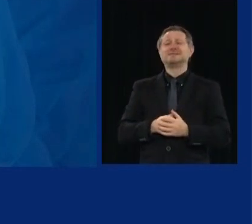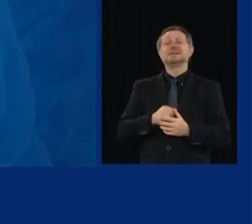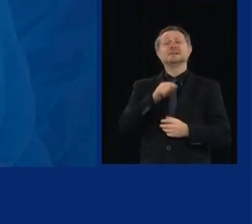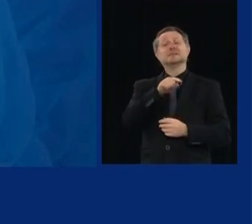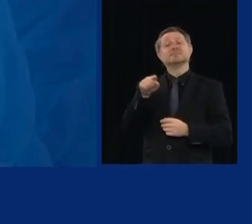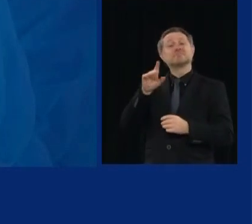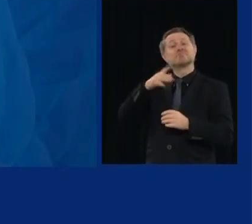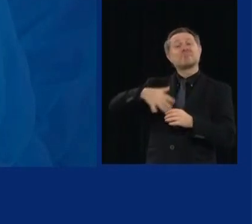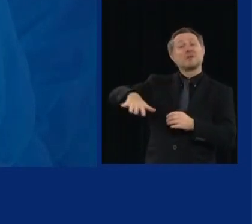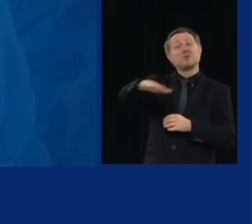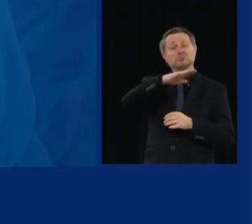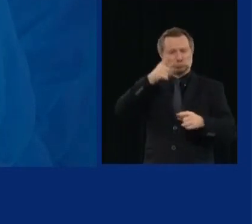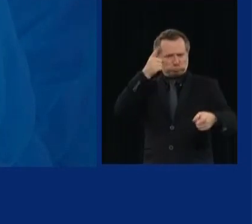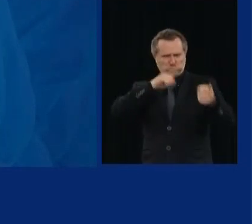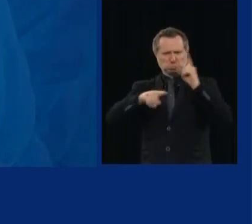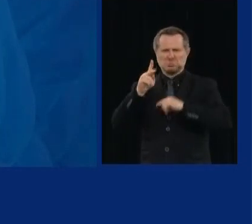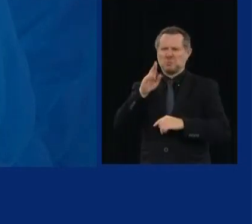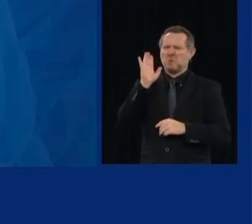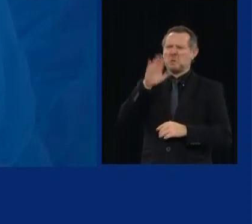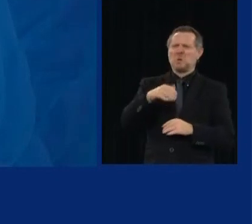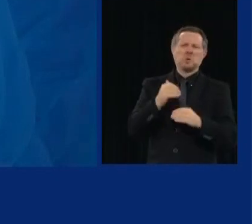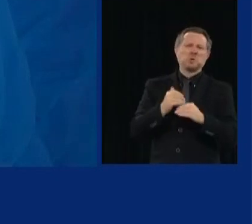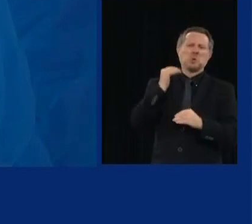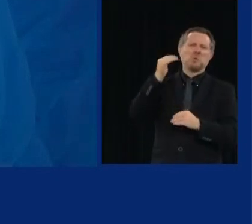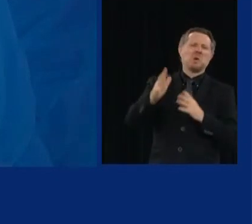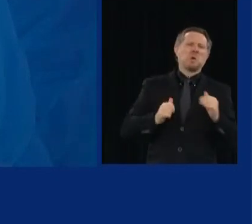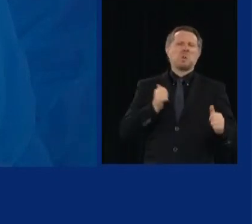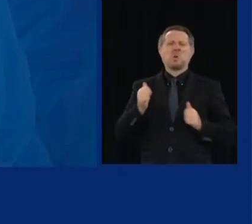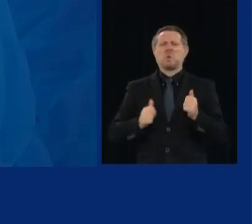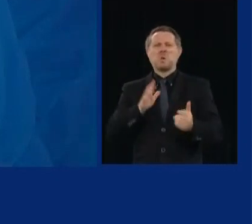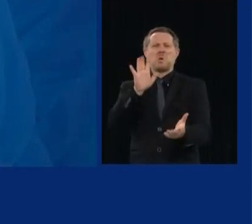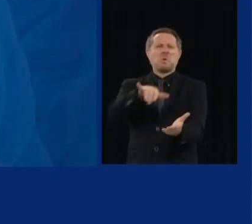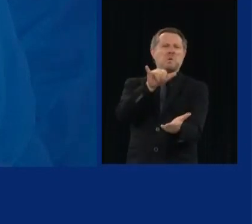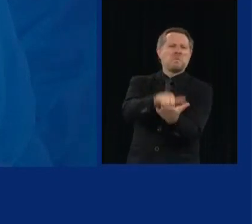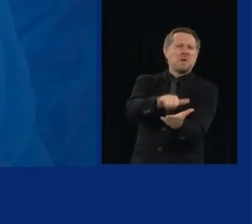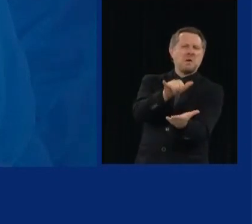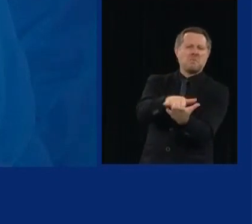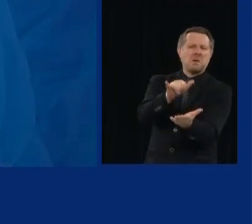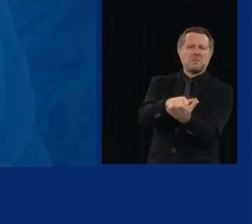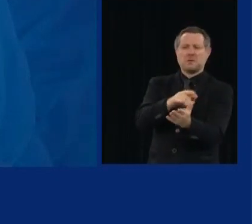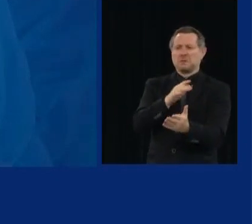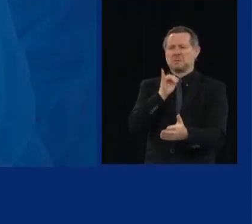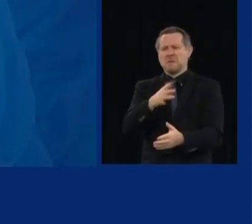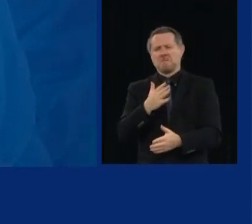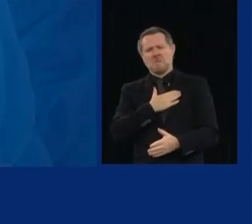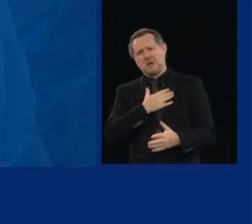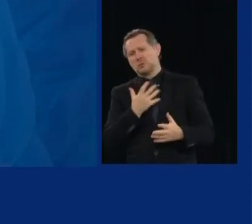DRUBL DOUBLE OUR CAPACITY AT THAT TIME ON APRIL 21 OR